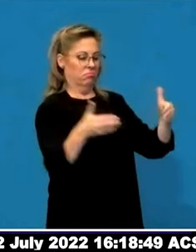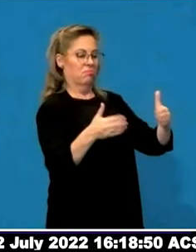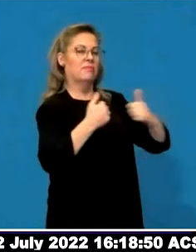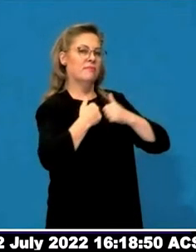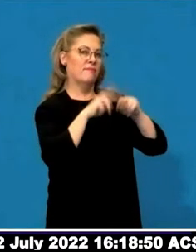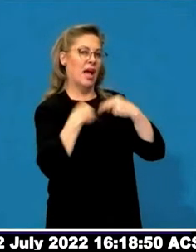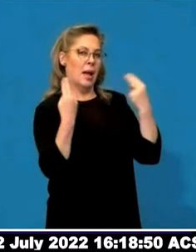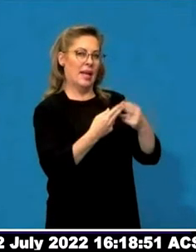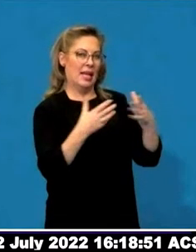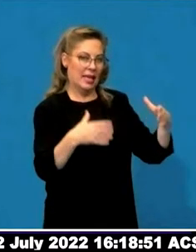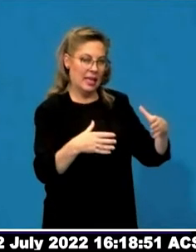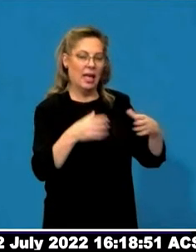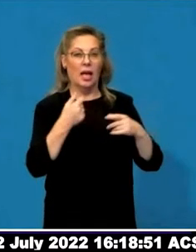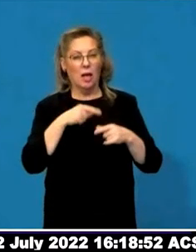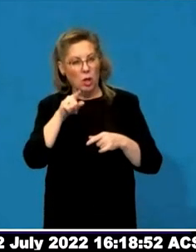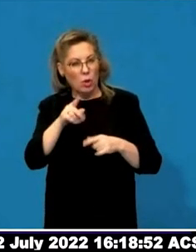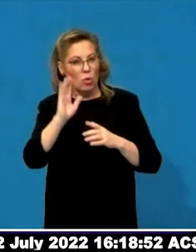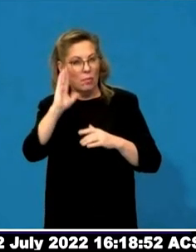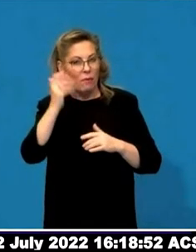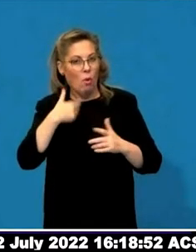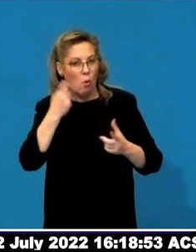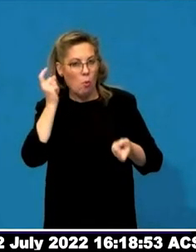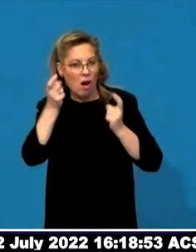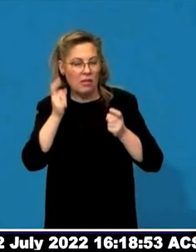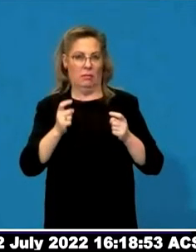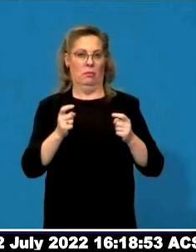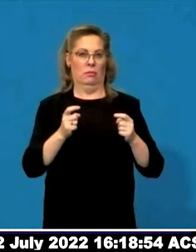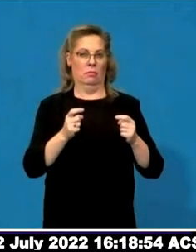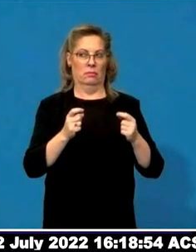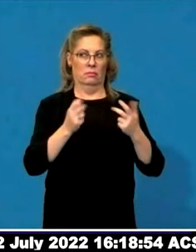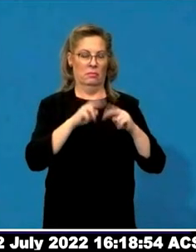and there was two other people that that may be upset